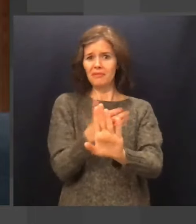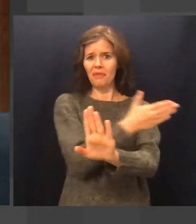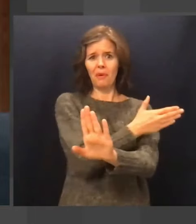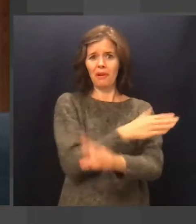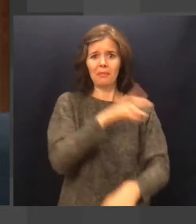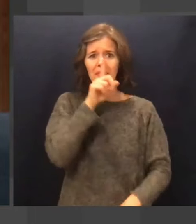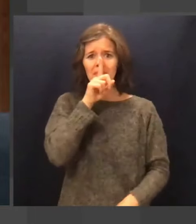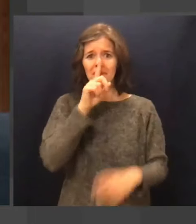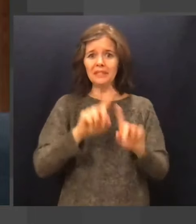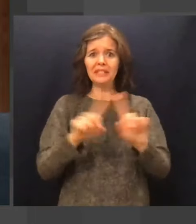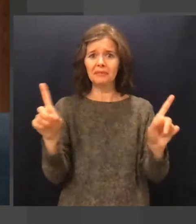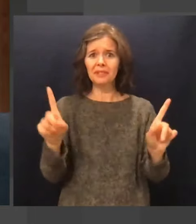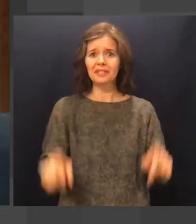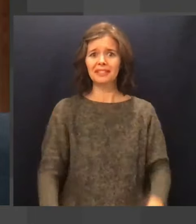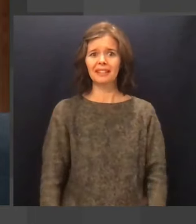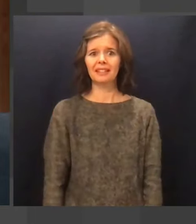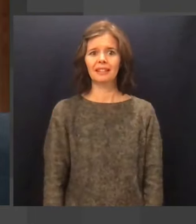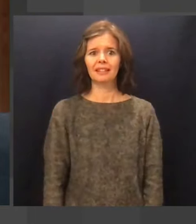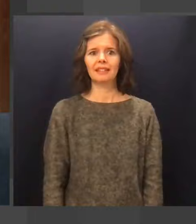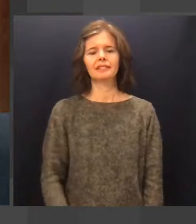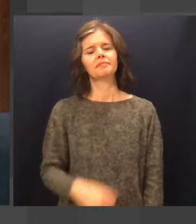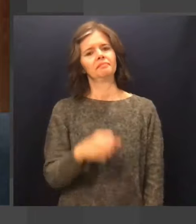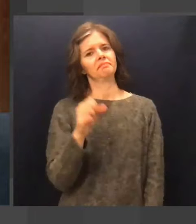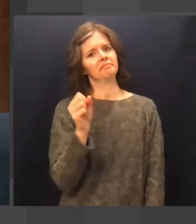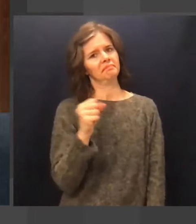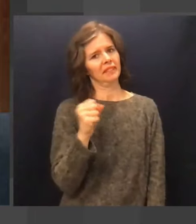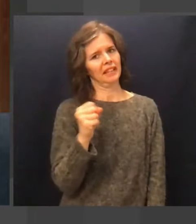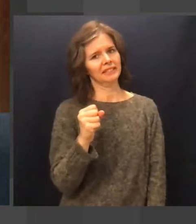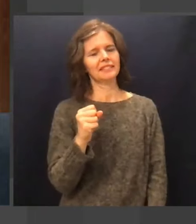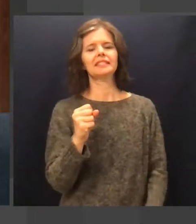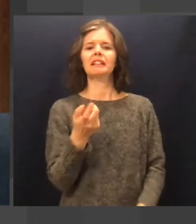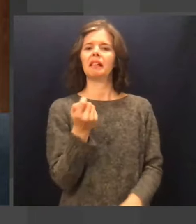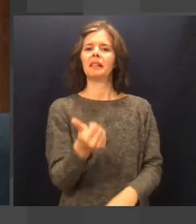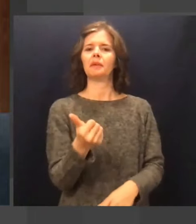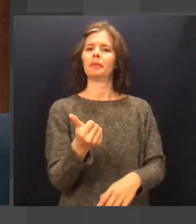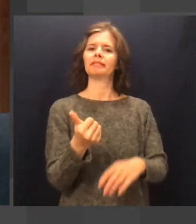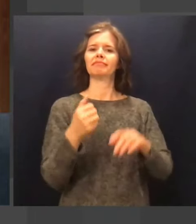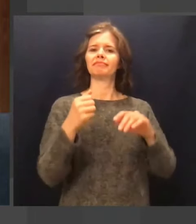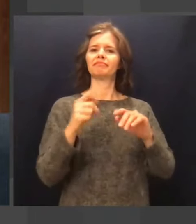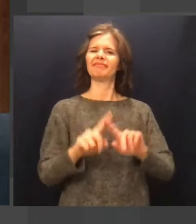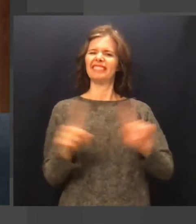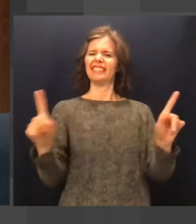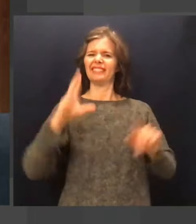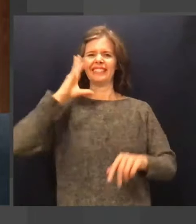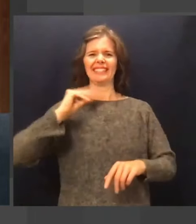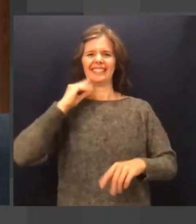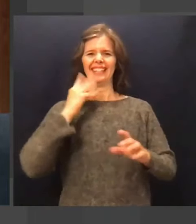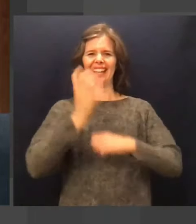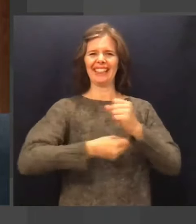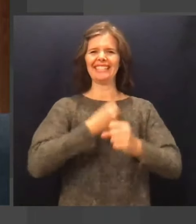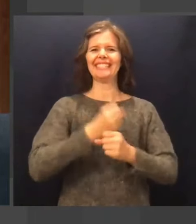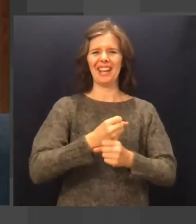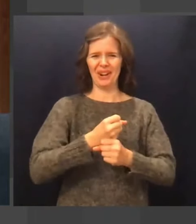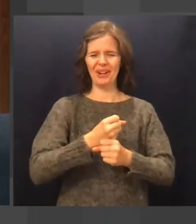YES. IT'S A LITTLE BIT DIFFERENT THIS